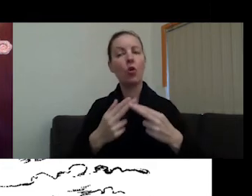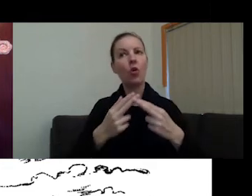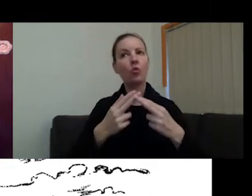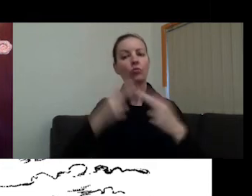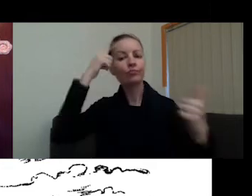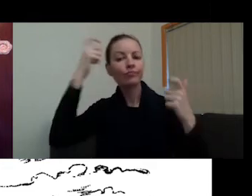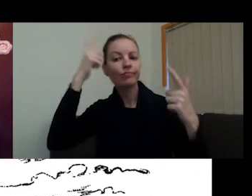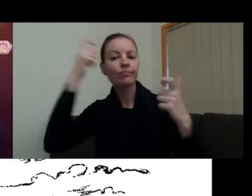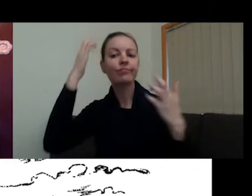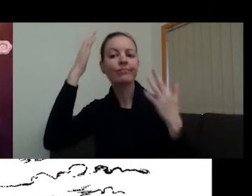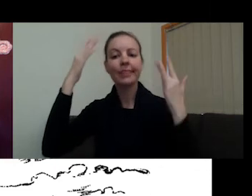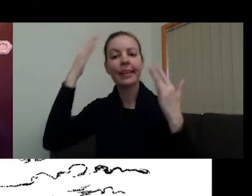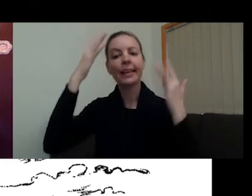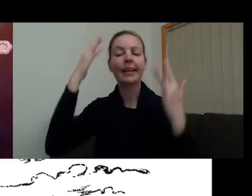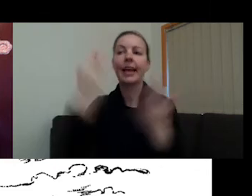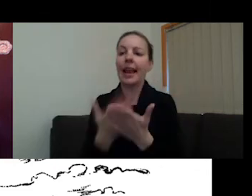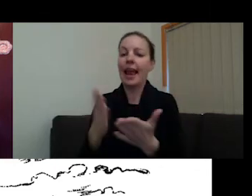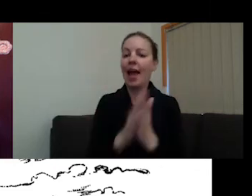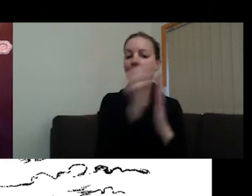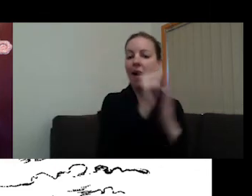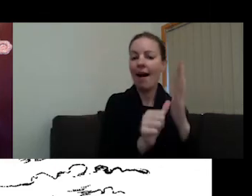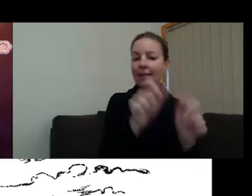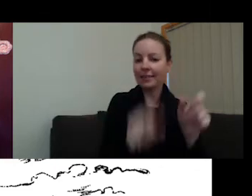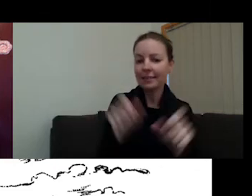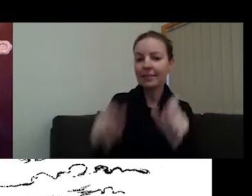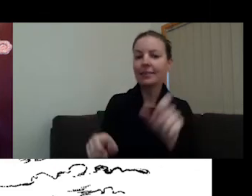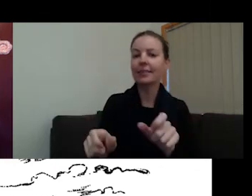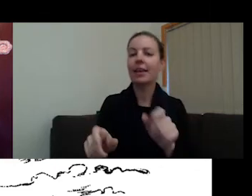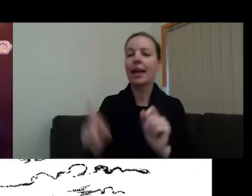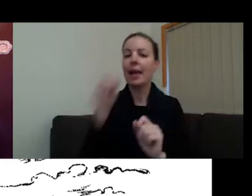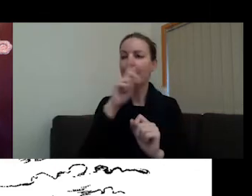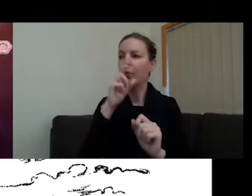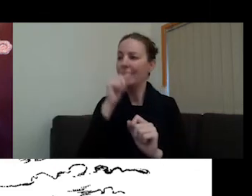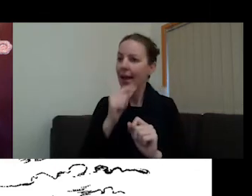workers can use frameworks to - yeah, connect in solidarity with each other.